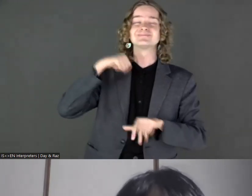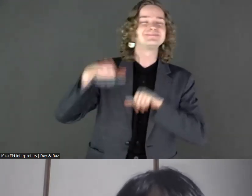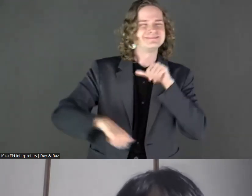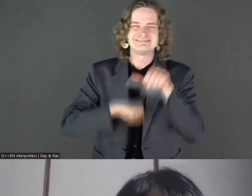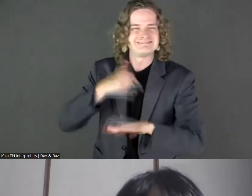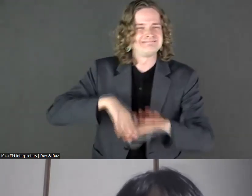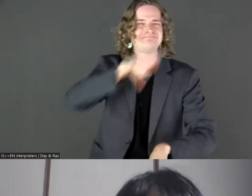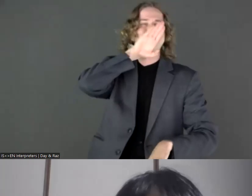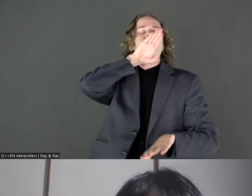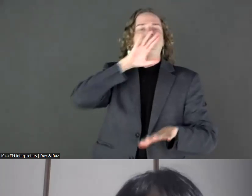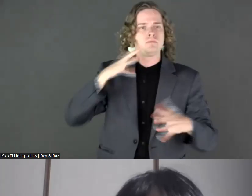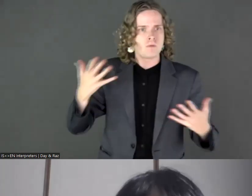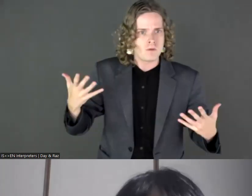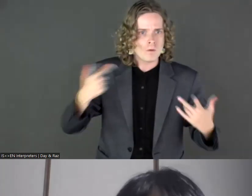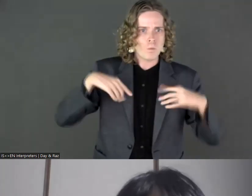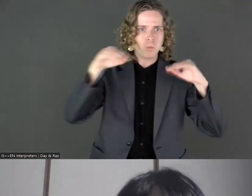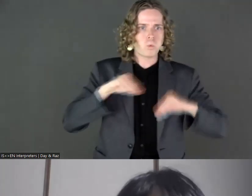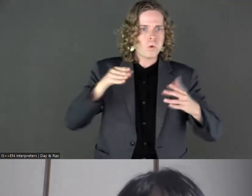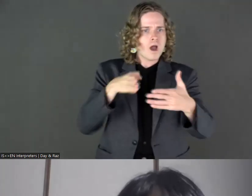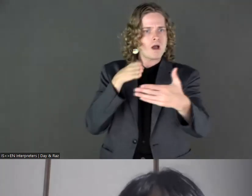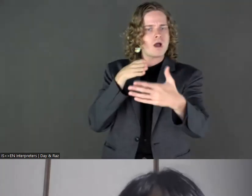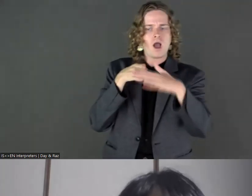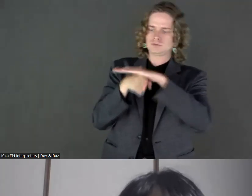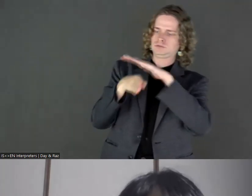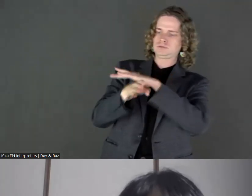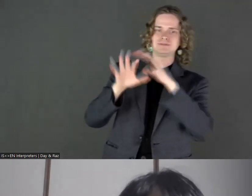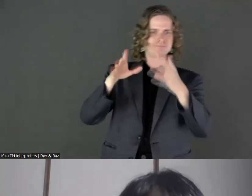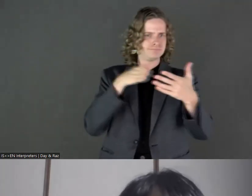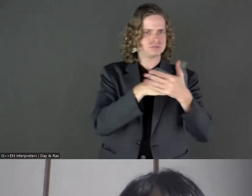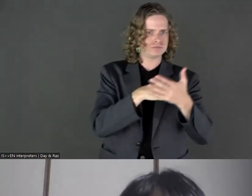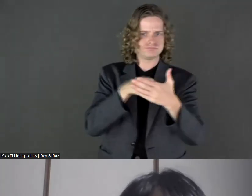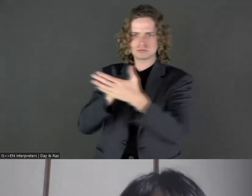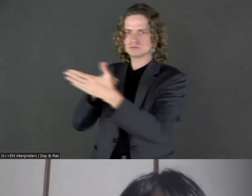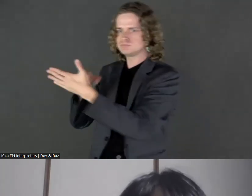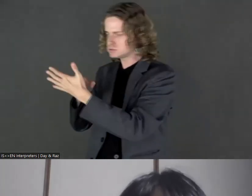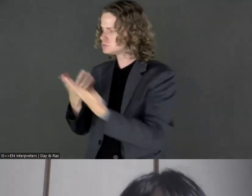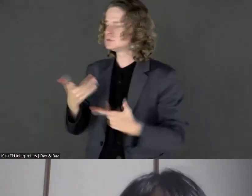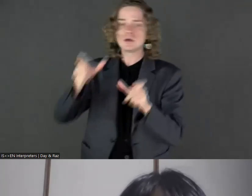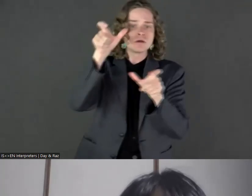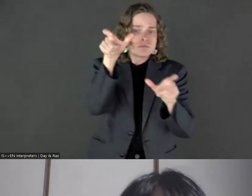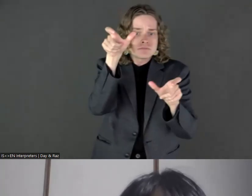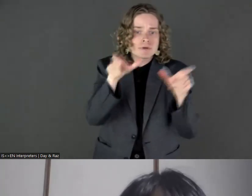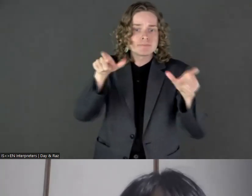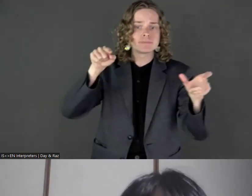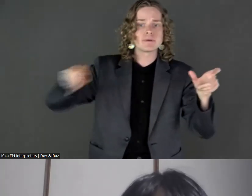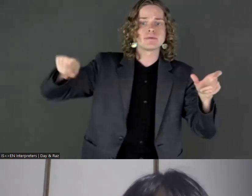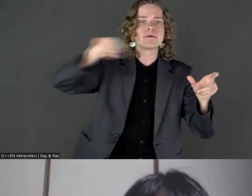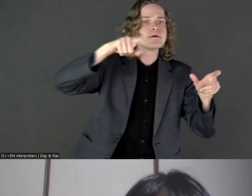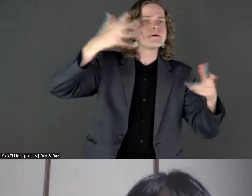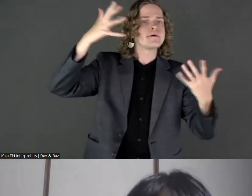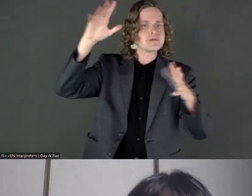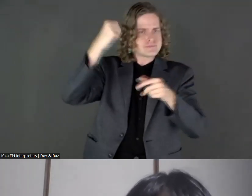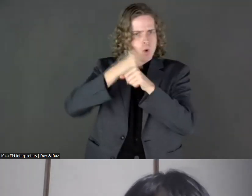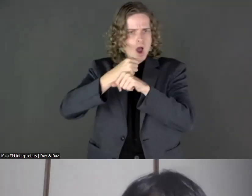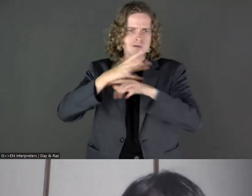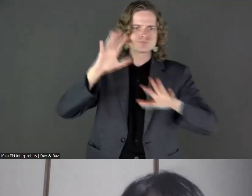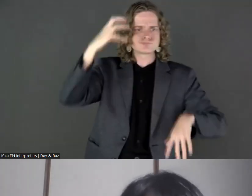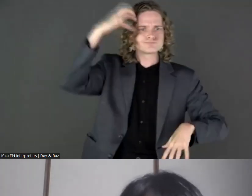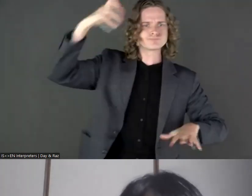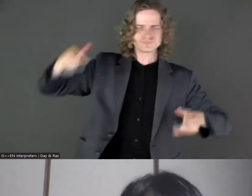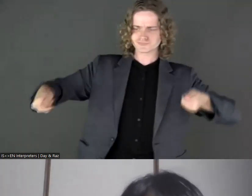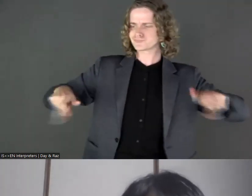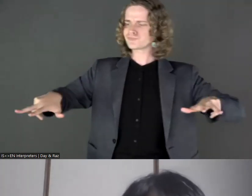and the representatives of humanitarian agencies do not differentiate B. tween